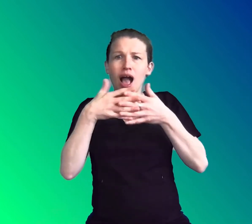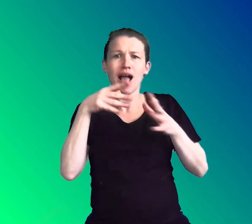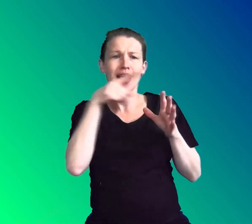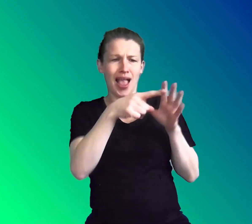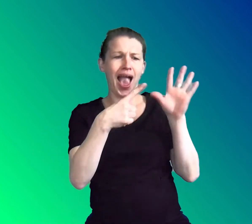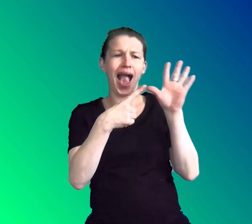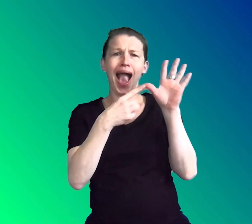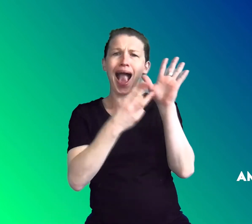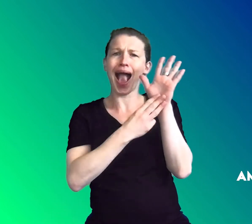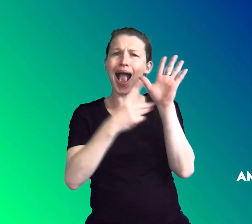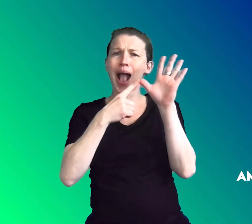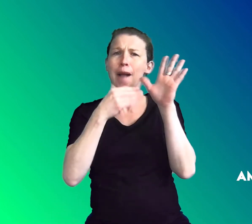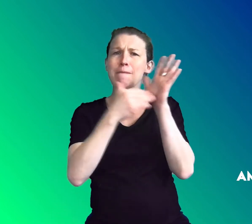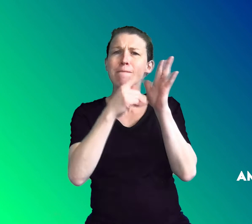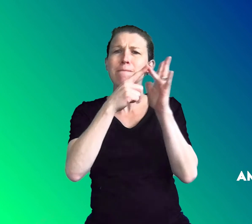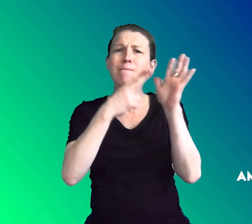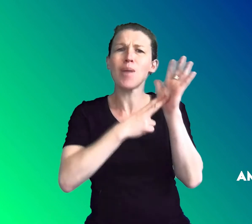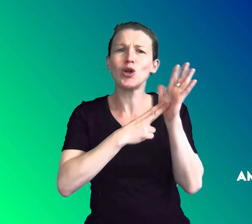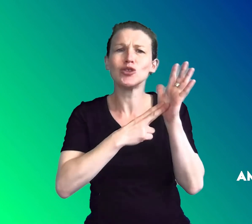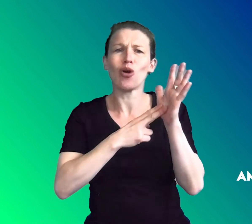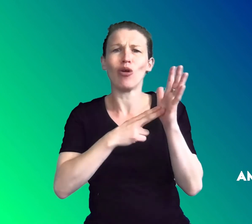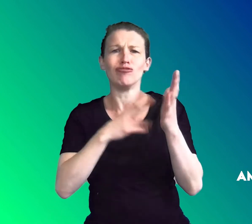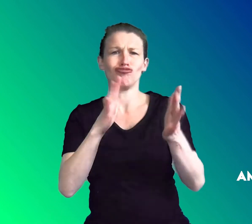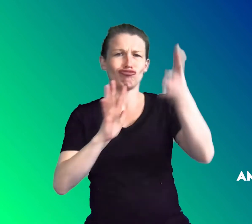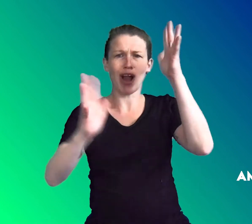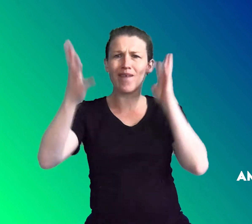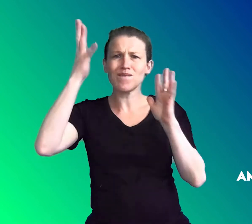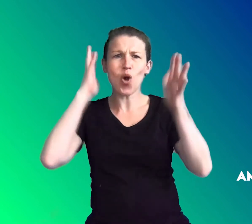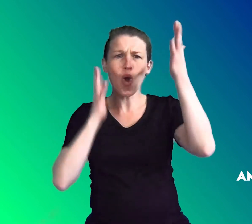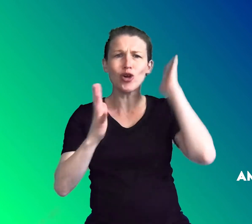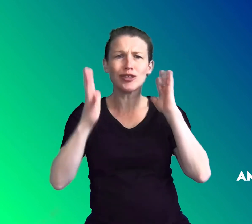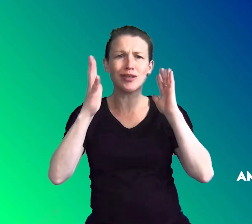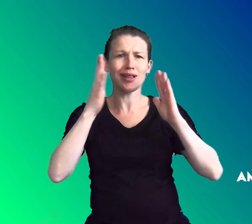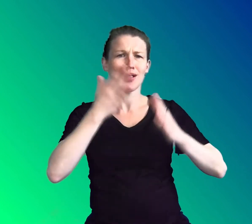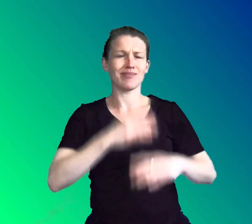the Amazon rainforest,